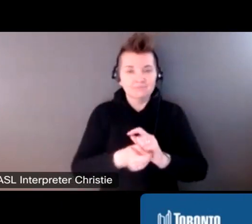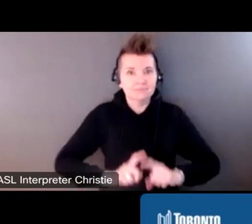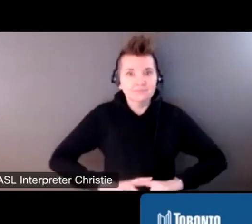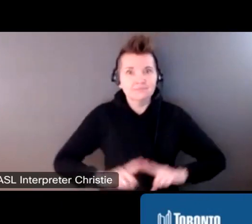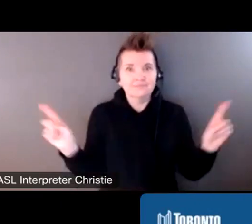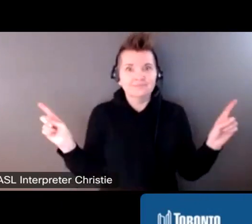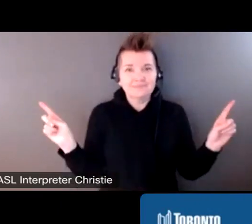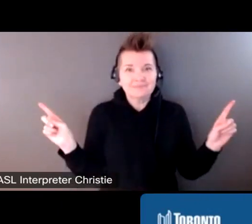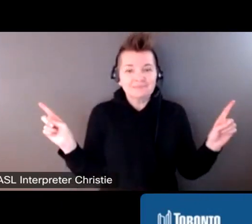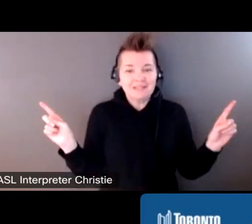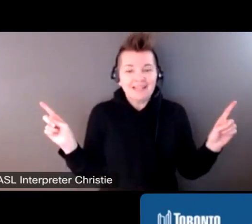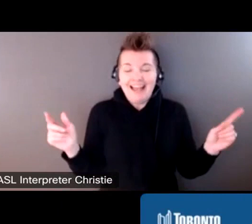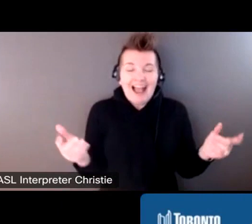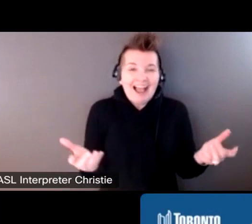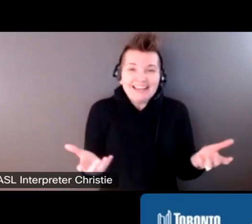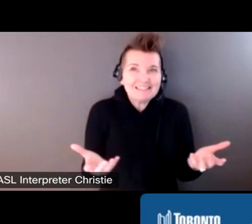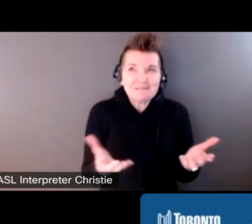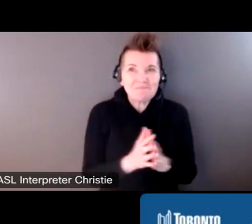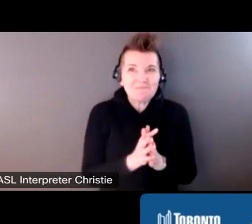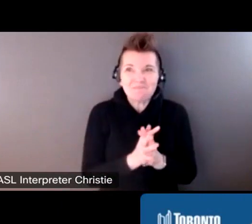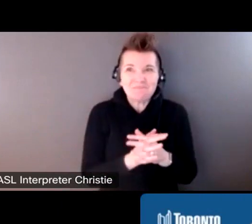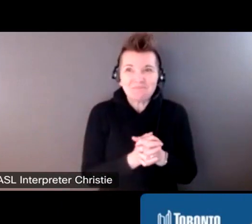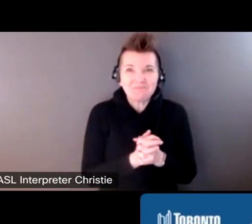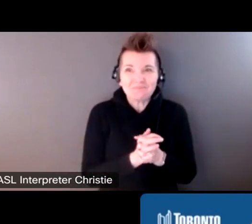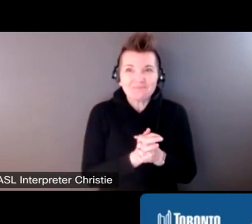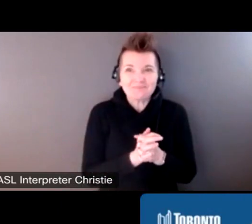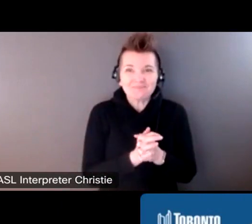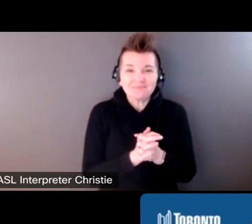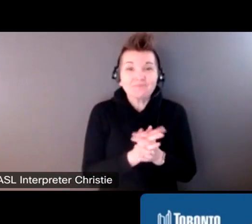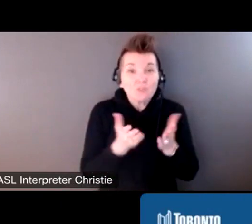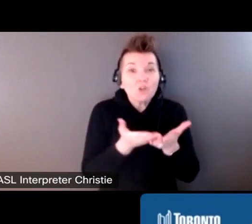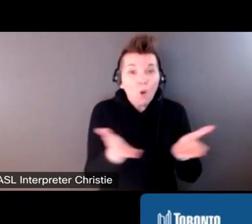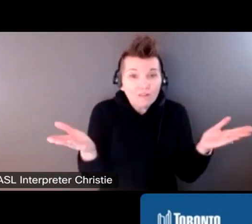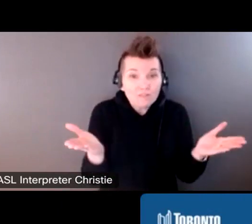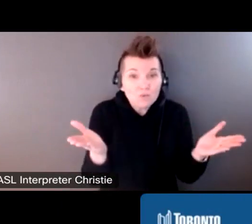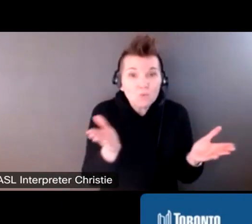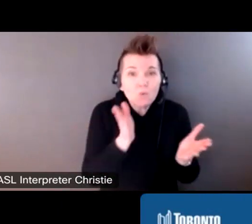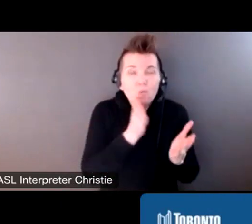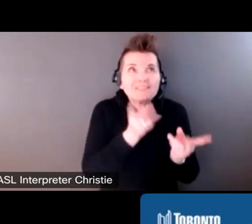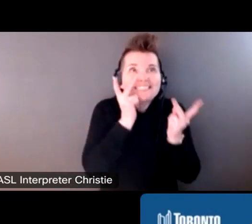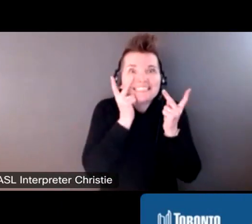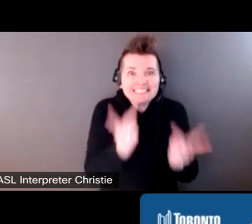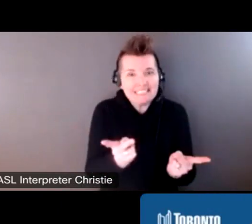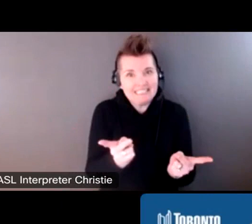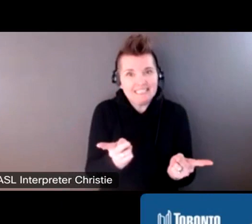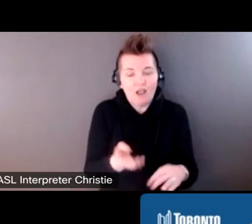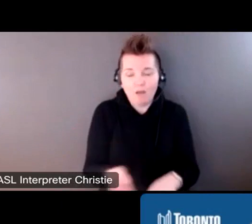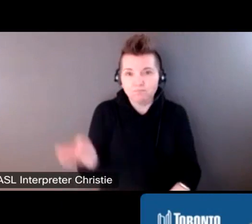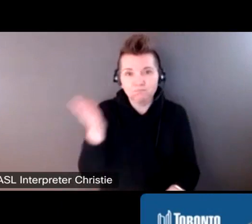All I can say is everyone on this call is going to see significant changes.